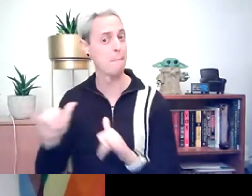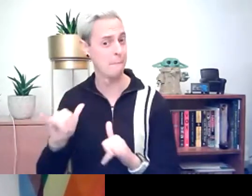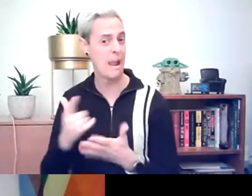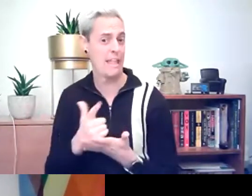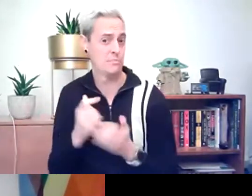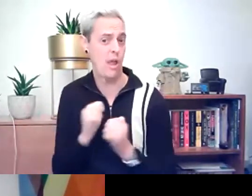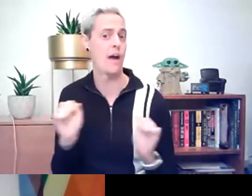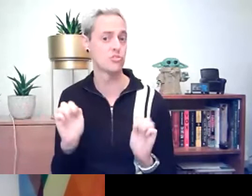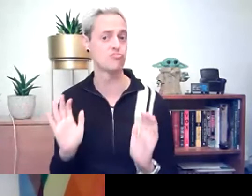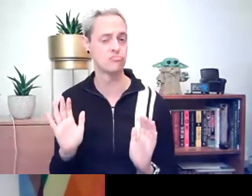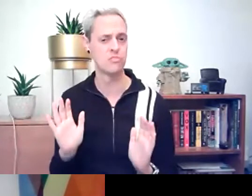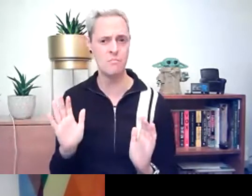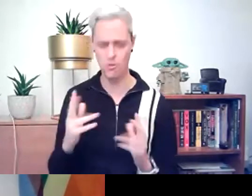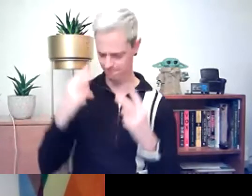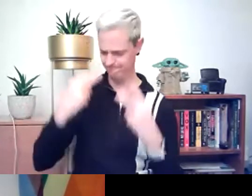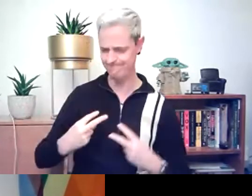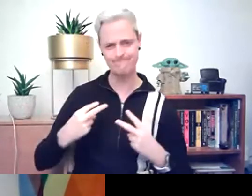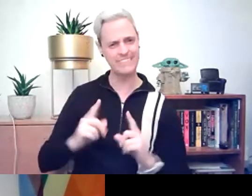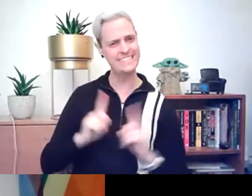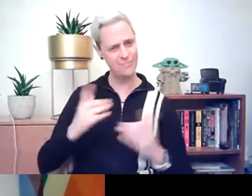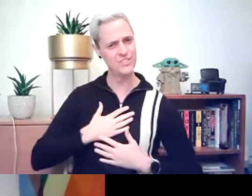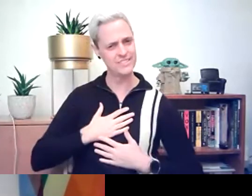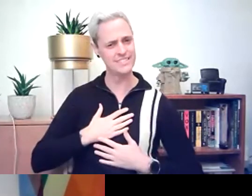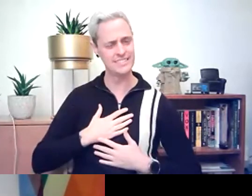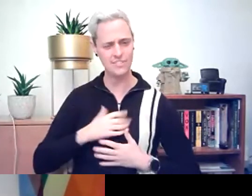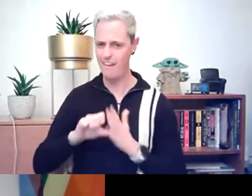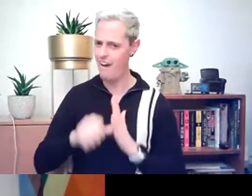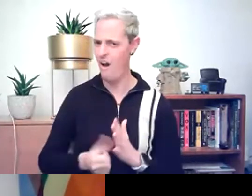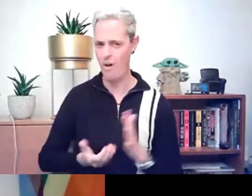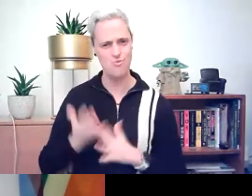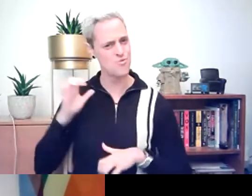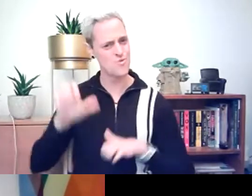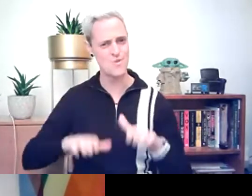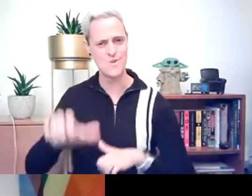we've covered so many different topics. 18:12:46 Um, but, but all of the retreats